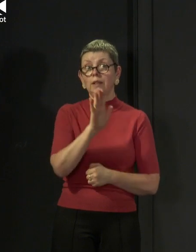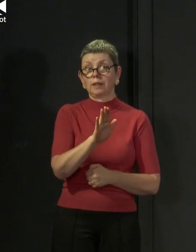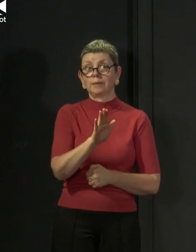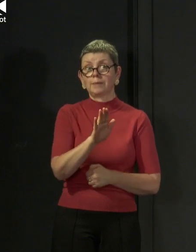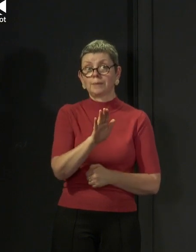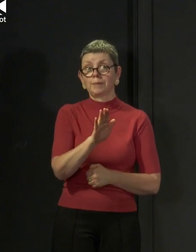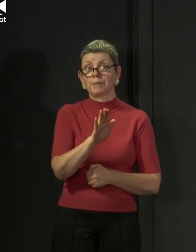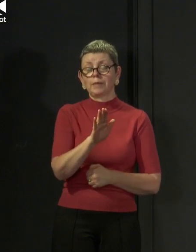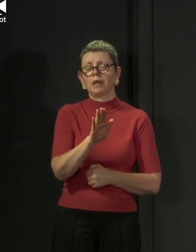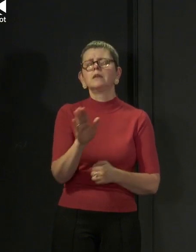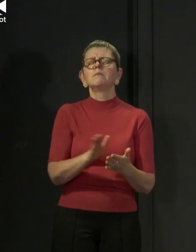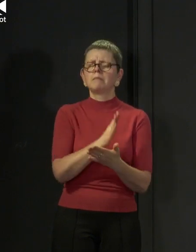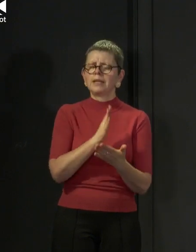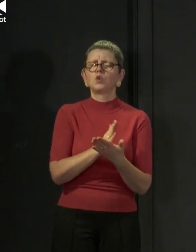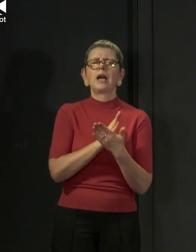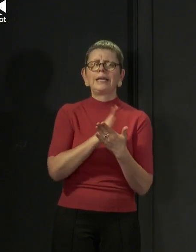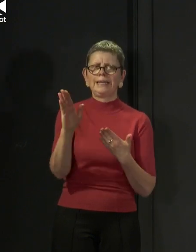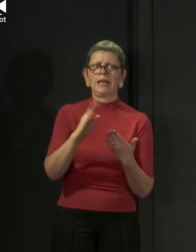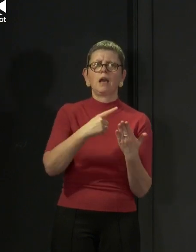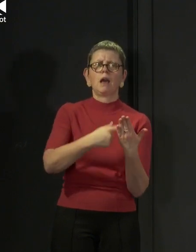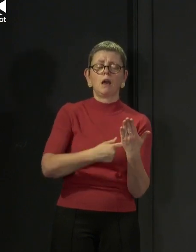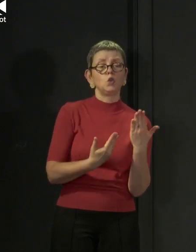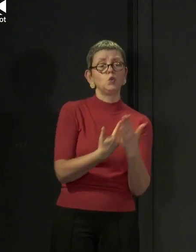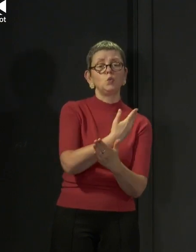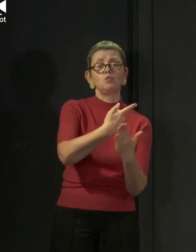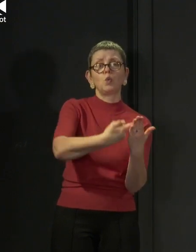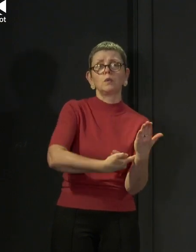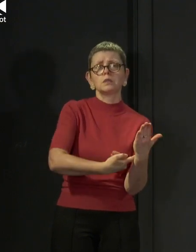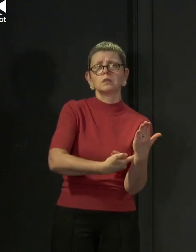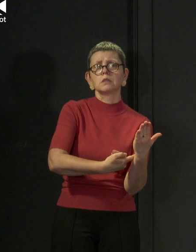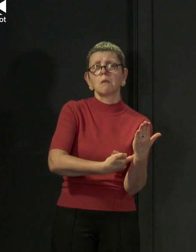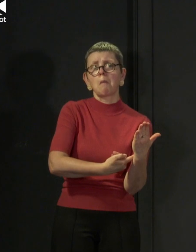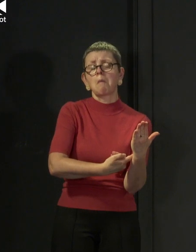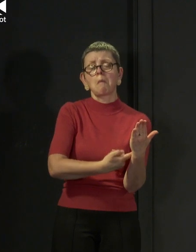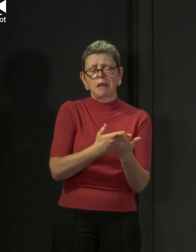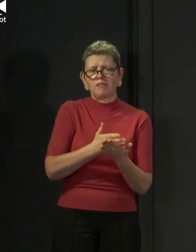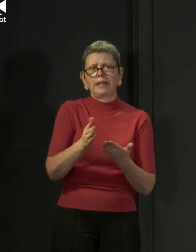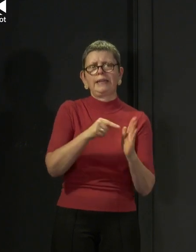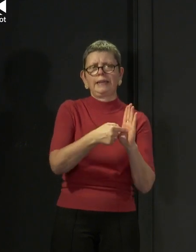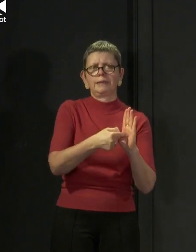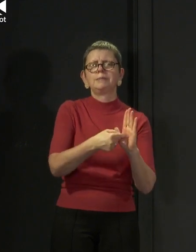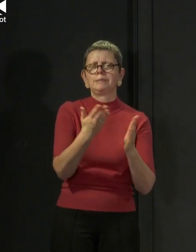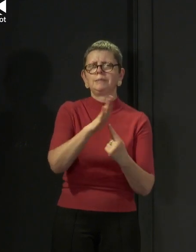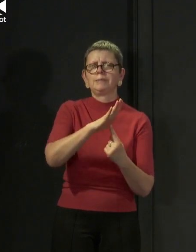there is clarity for people about the change that we are talking about. Basically the starting